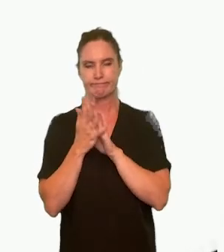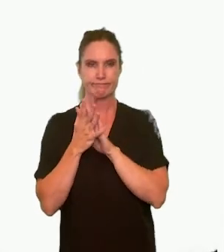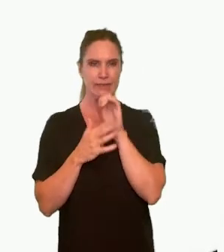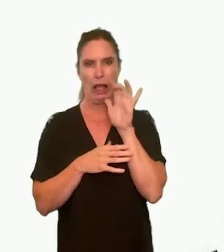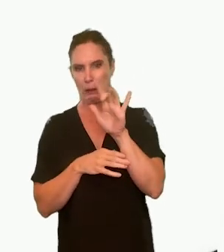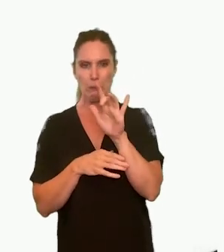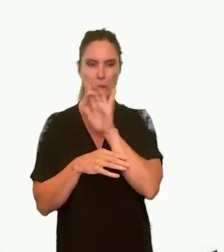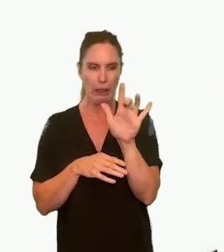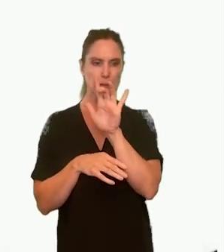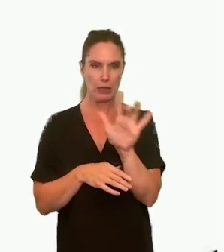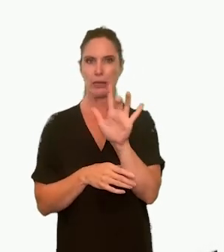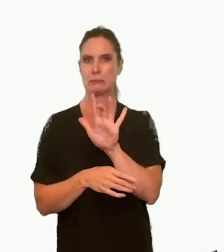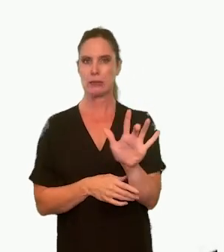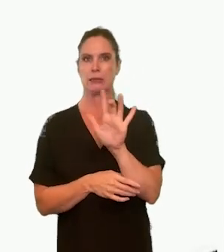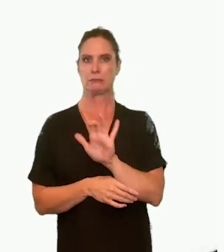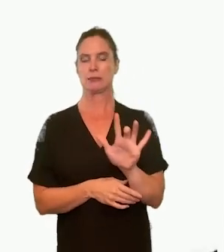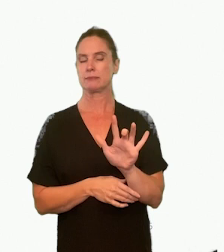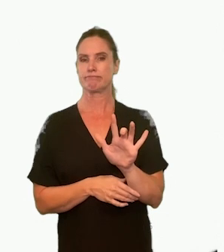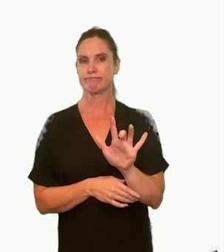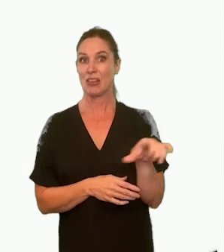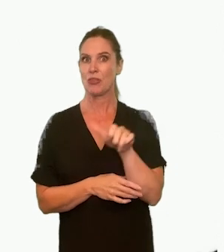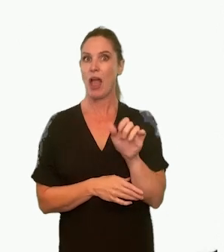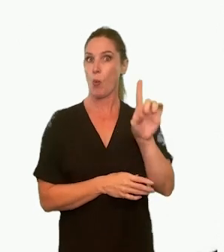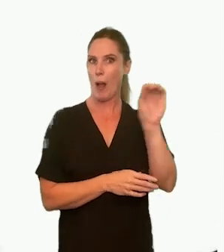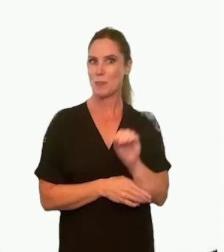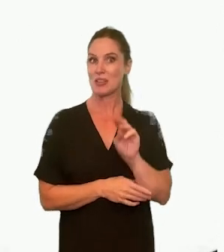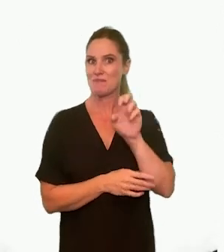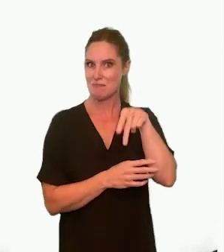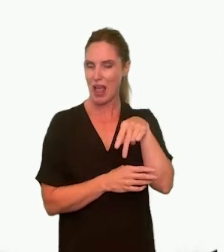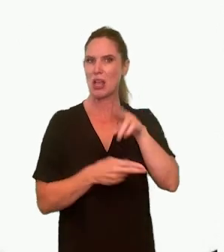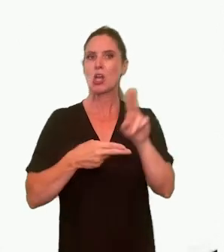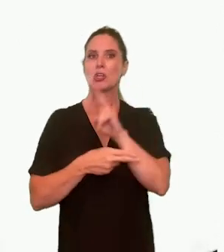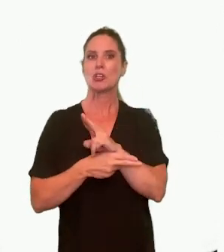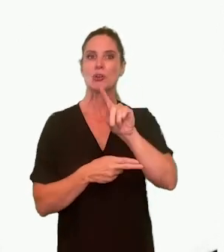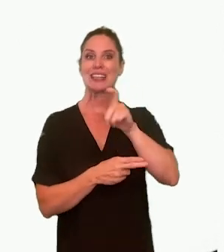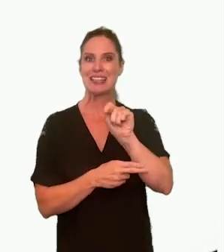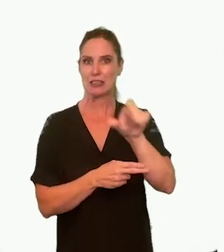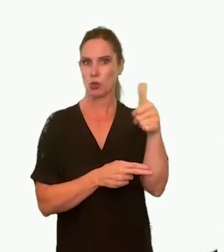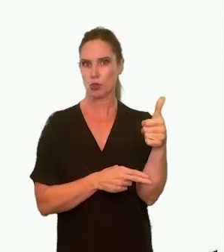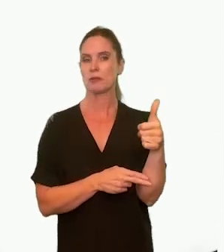The other 1% of maps use a text alternative, such as tables or turn-by-turn directions,